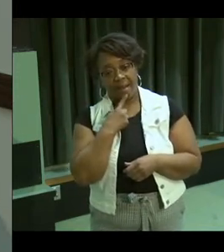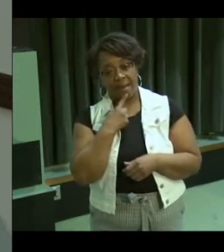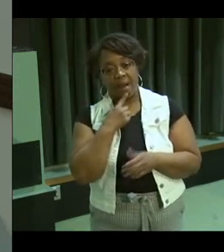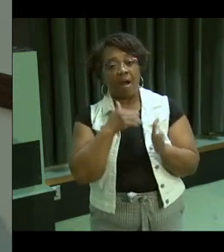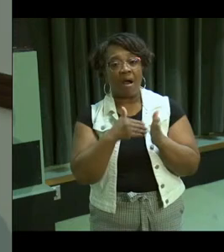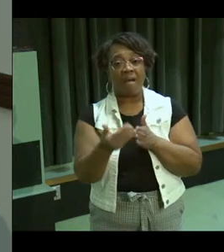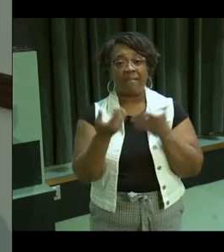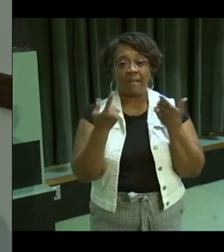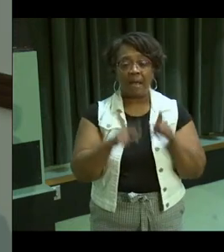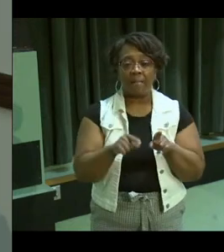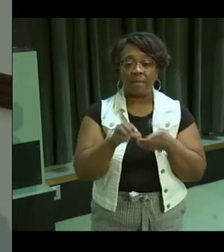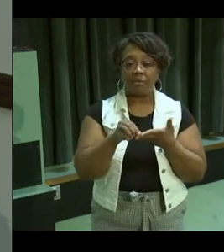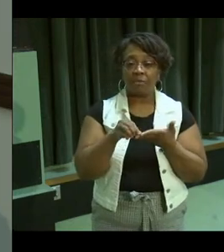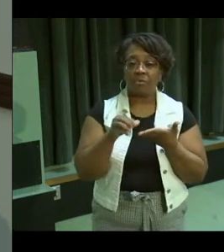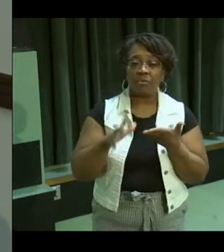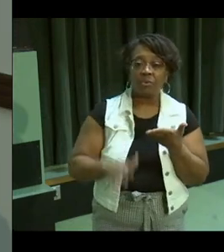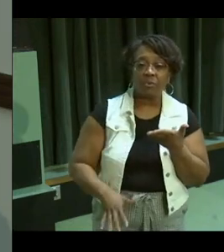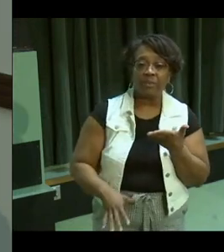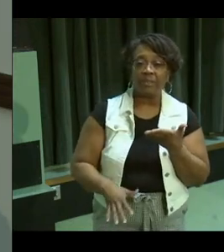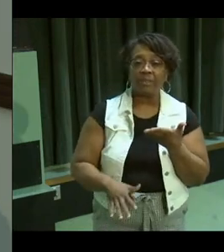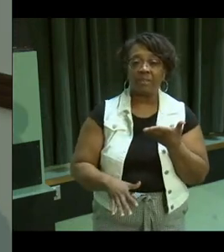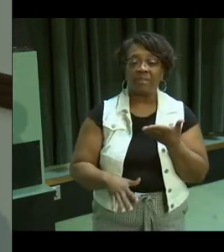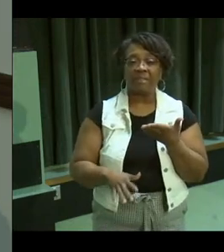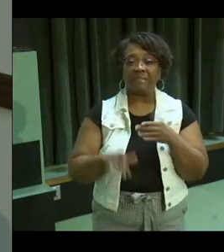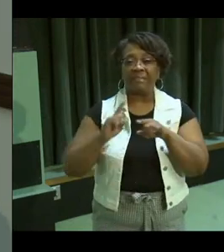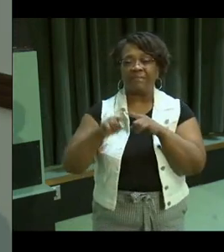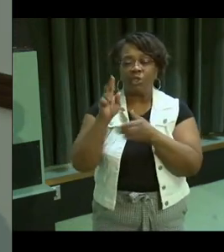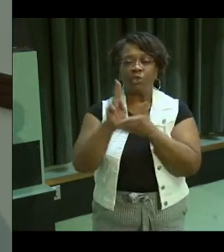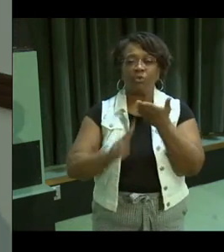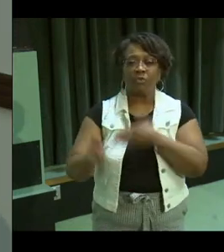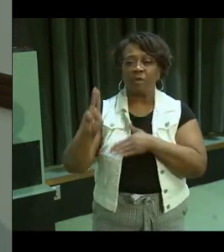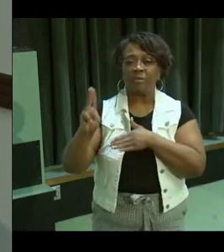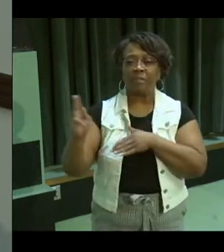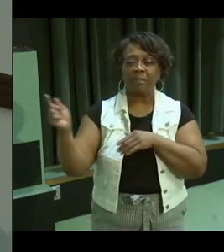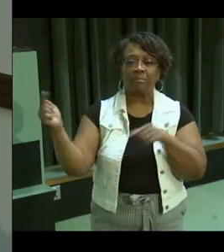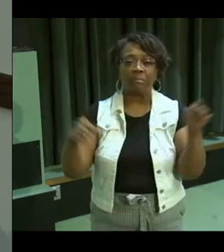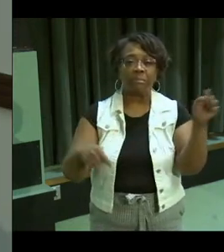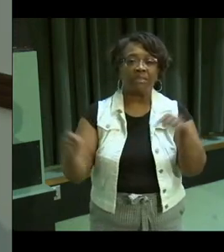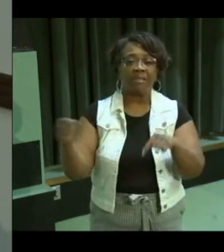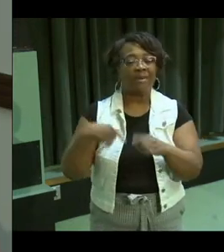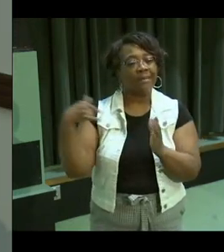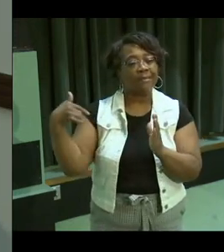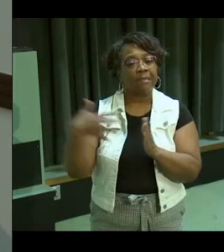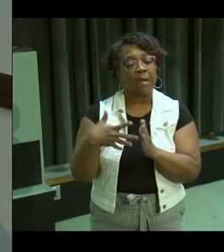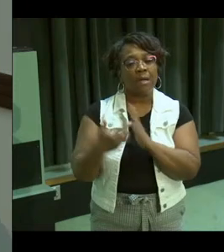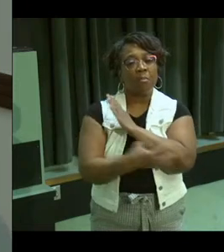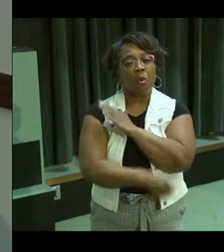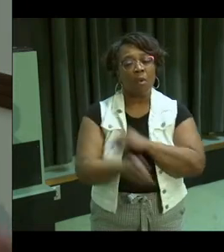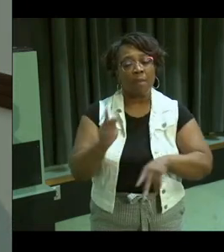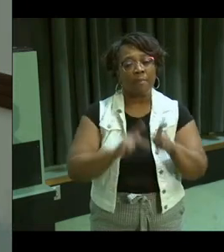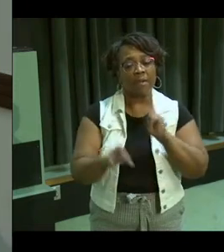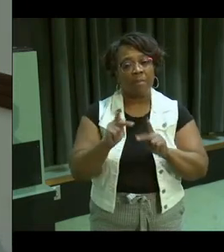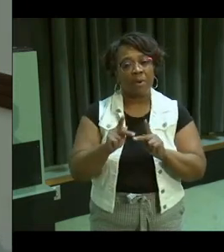lot of times students would come